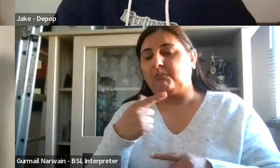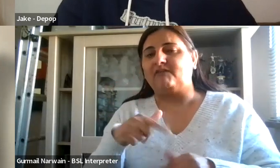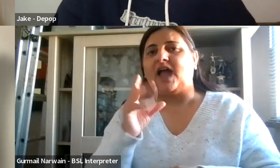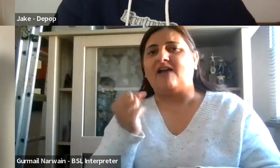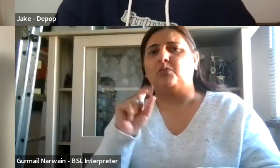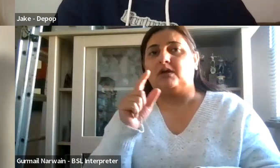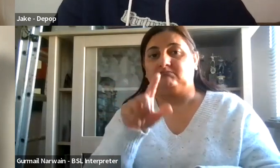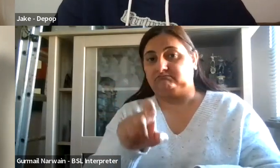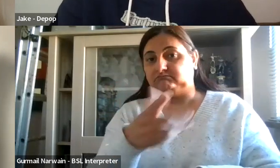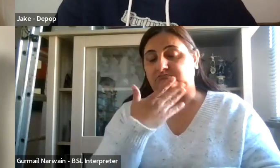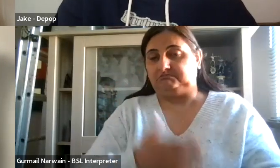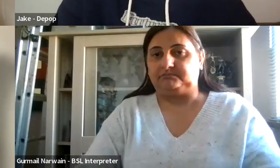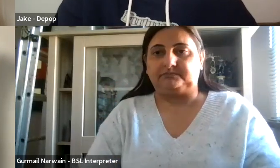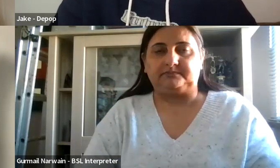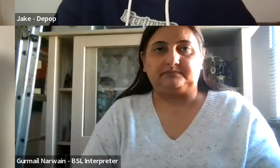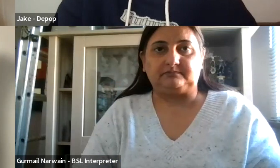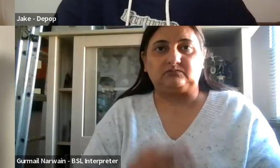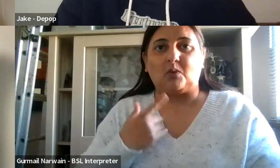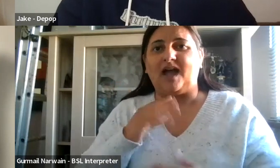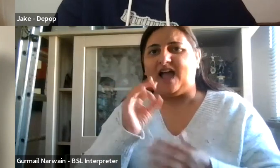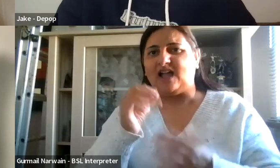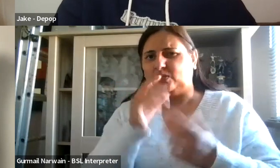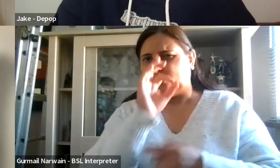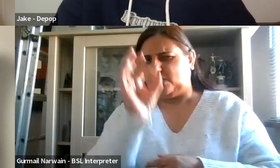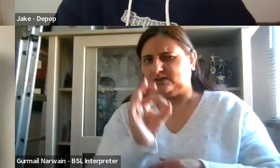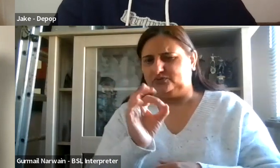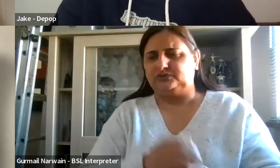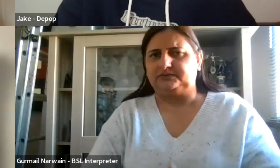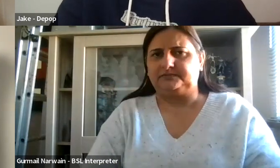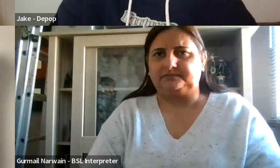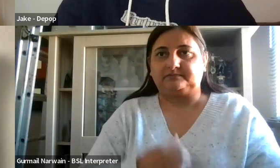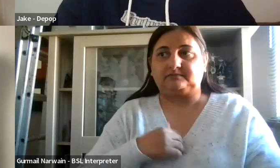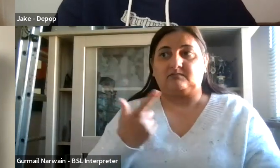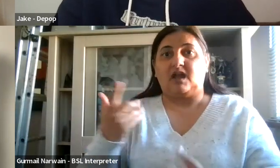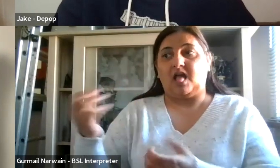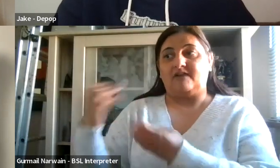will I just ask another quick question, cause? I know this is something that we get a lot of feedback from with our candidates.